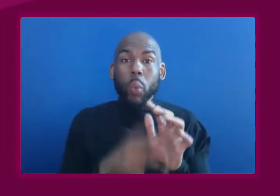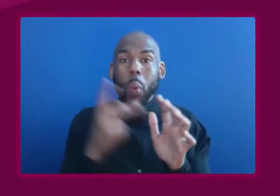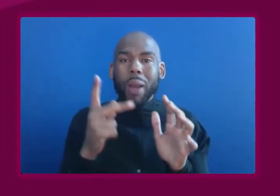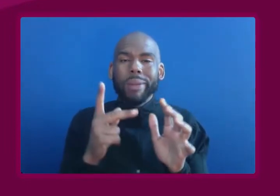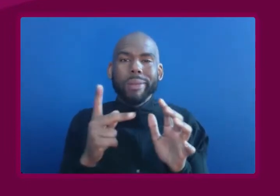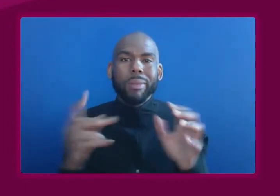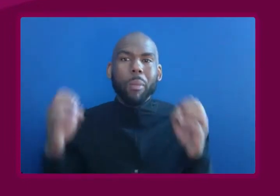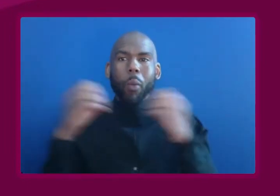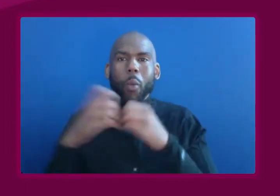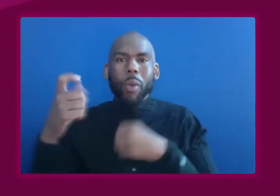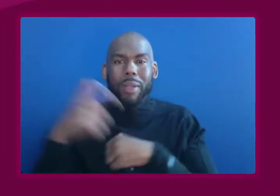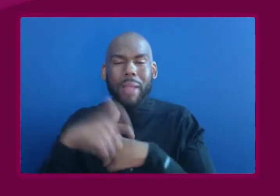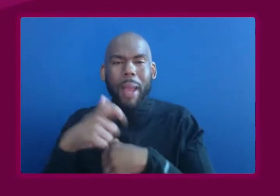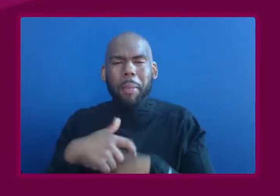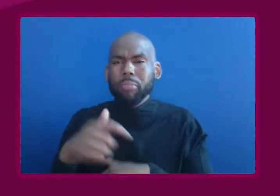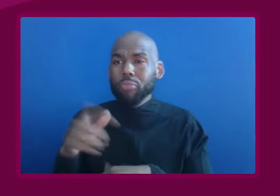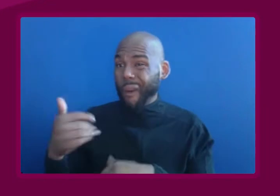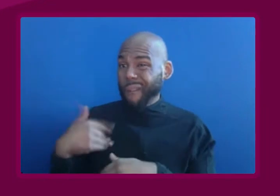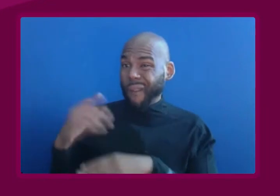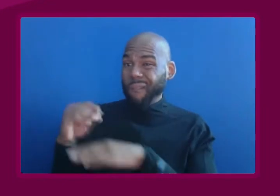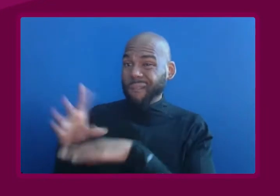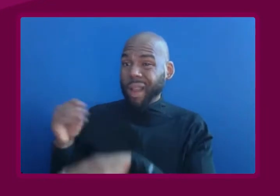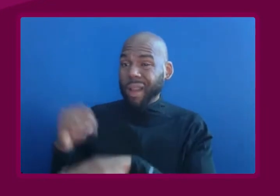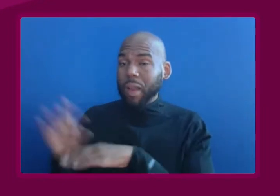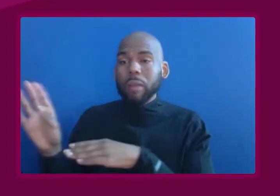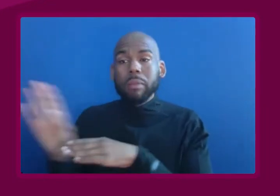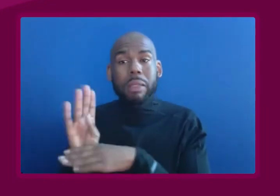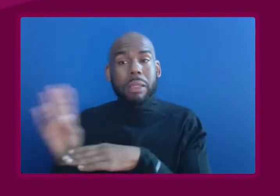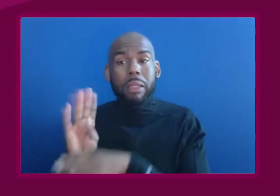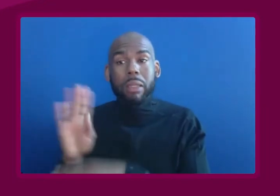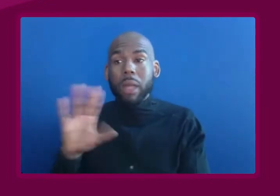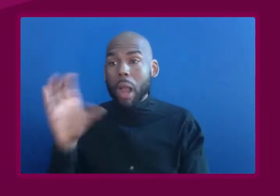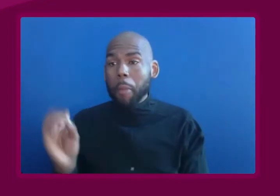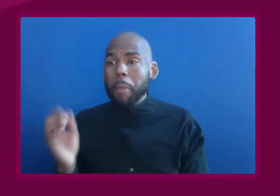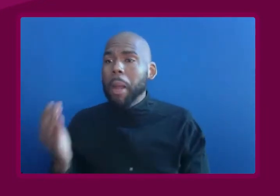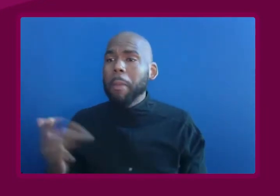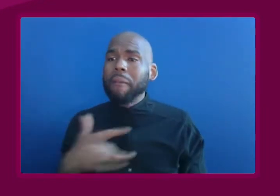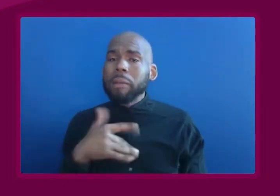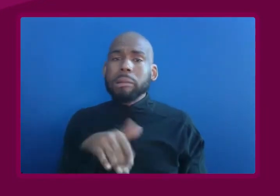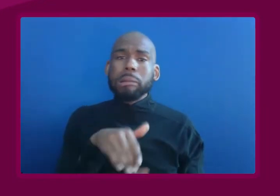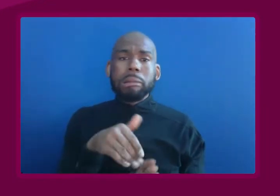What advice would you give to businesses and companies who might be on the fence, who might be, "Wow!